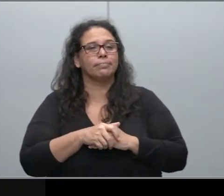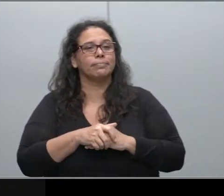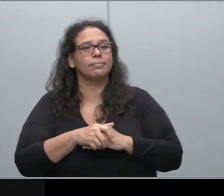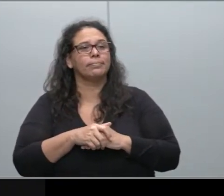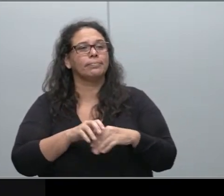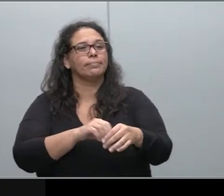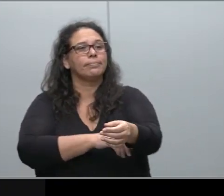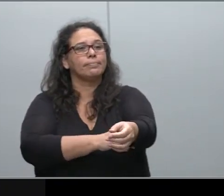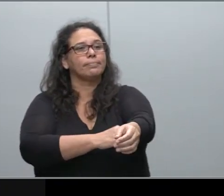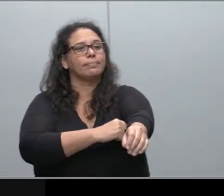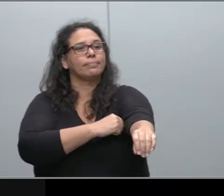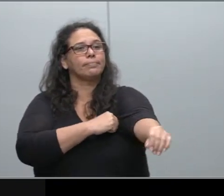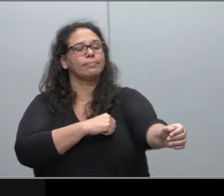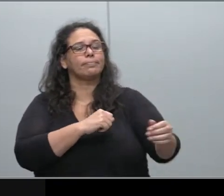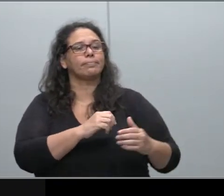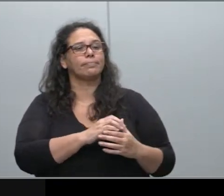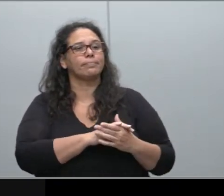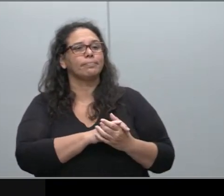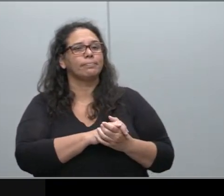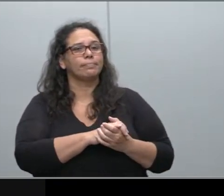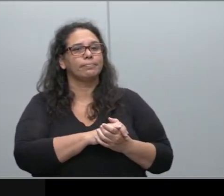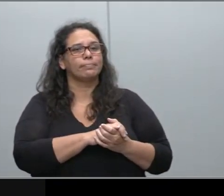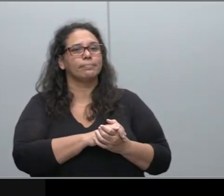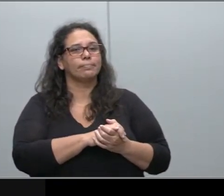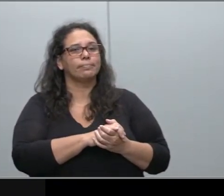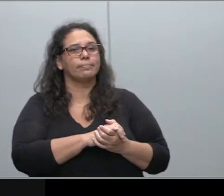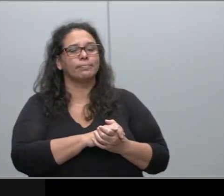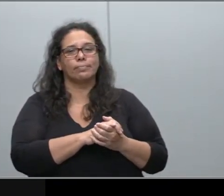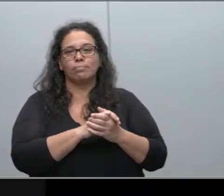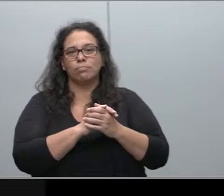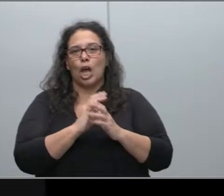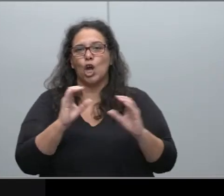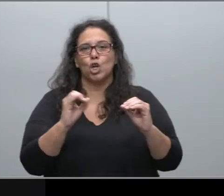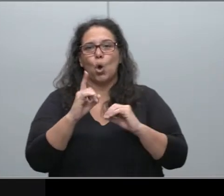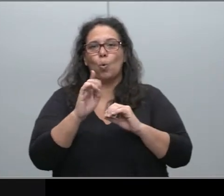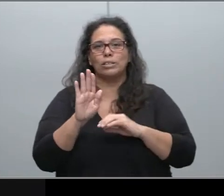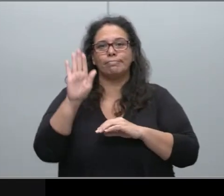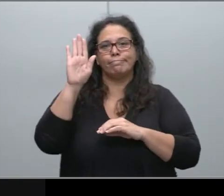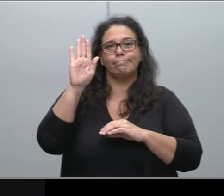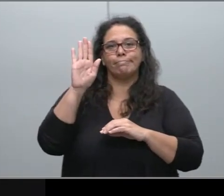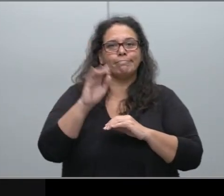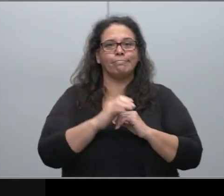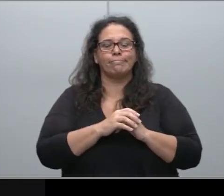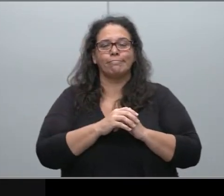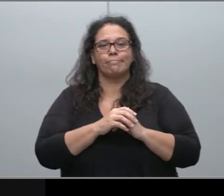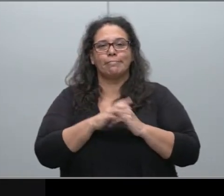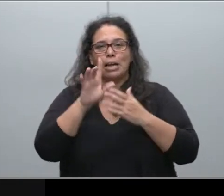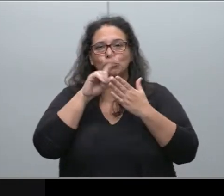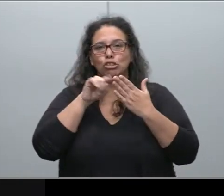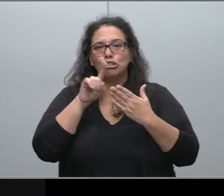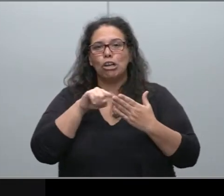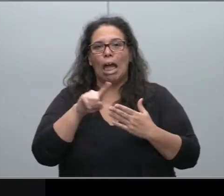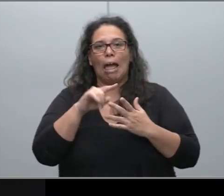My caregiver is my father. He does not know how to use a computer. So the resources that the teacher,